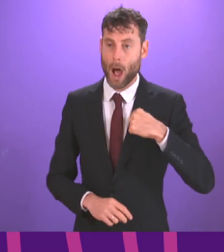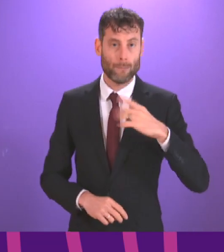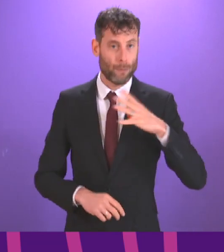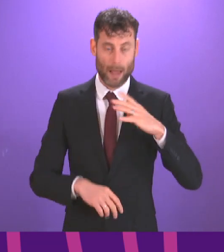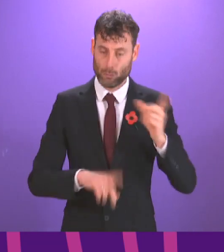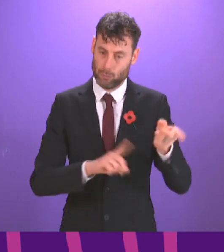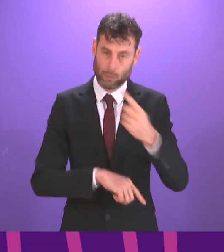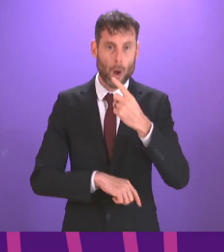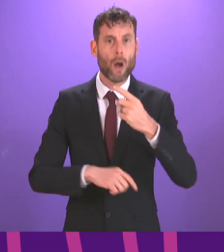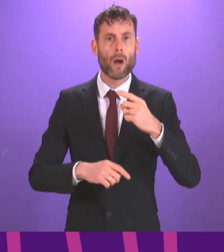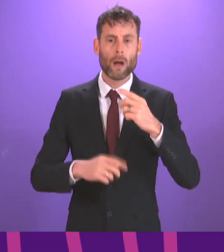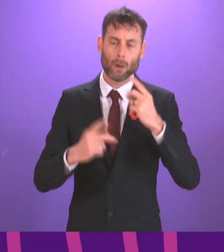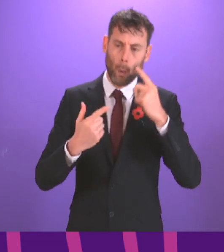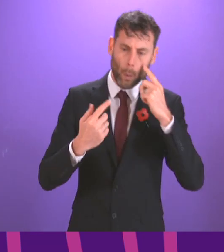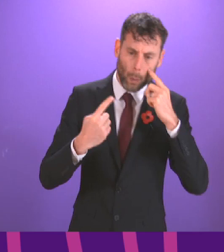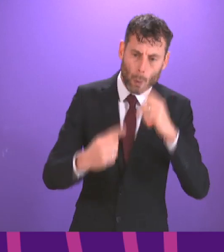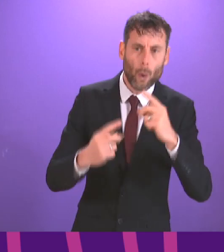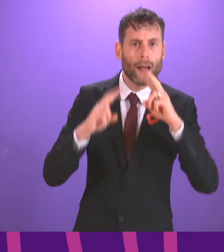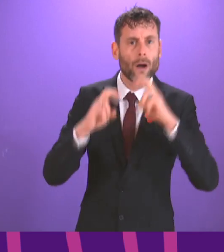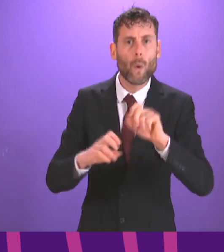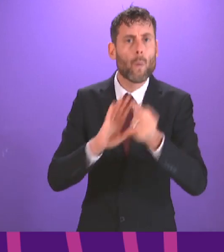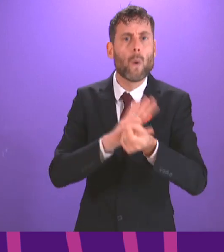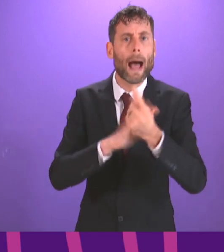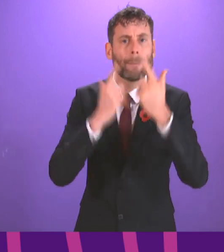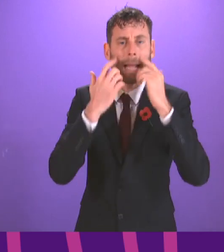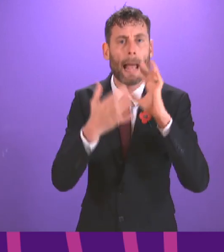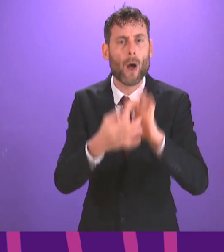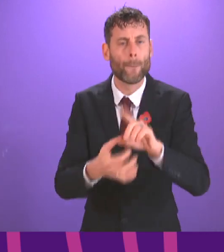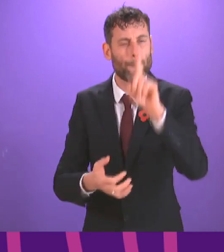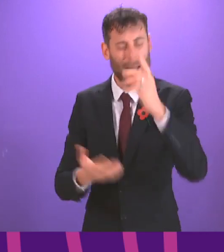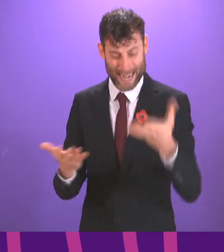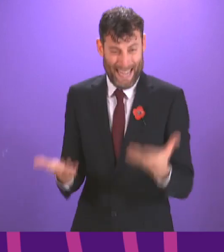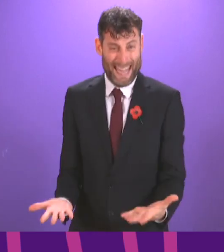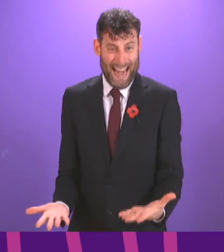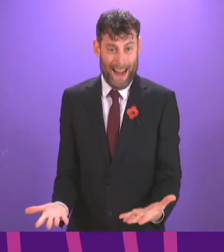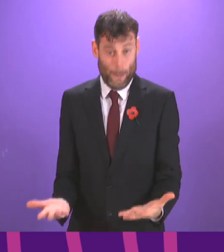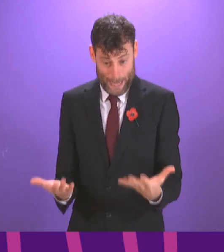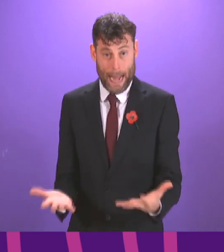It is right that we enable everybody who has a part to play to focus on getting the country through that.